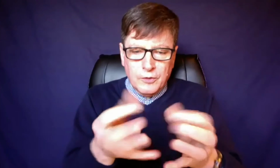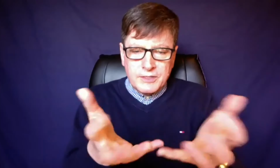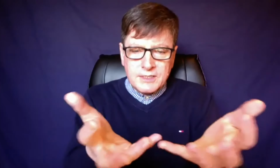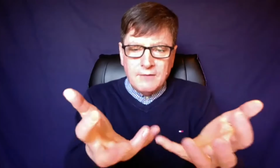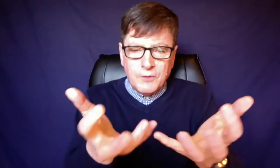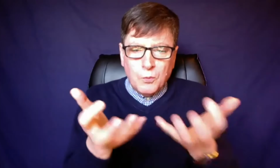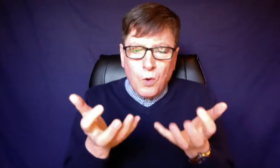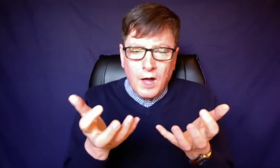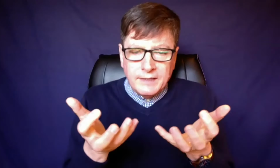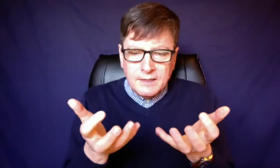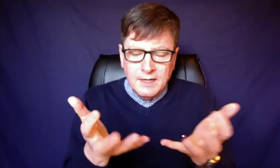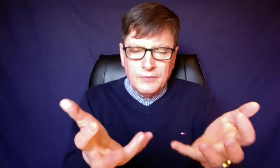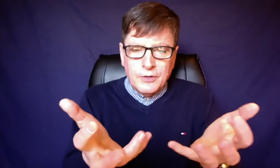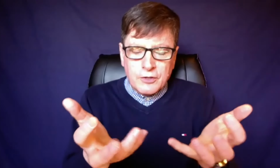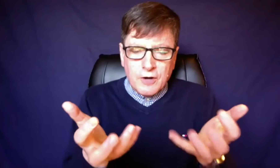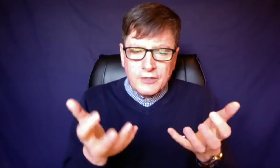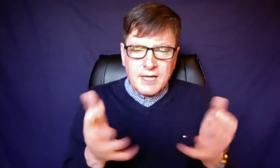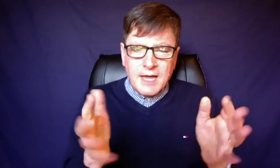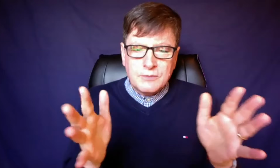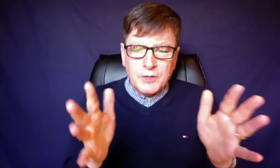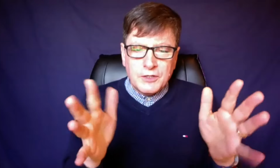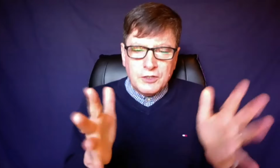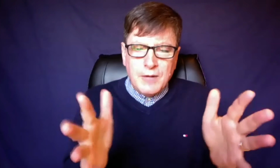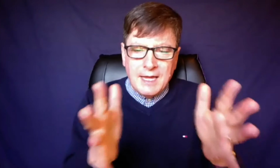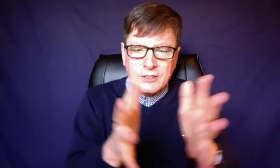hands are out here but they're doing the same thing, or the sign for